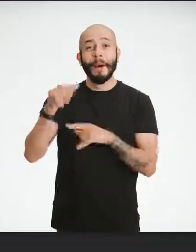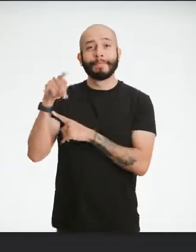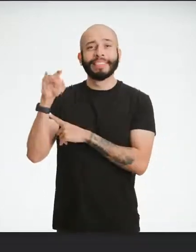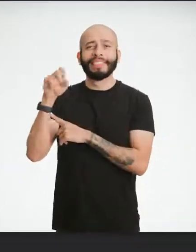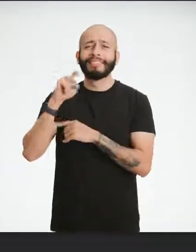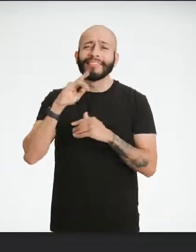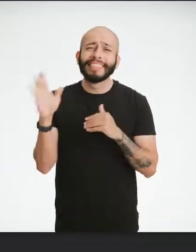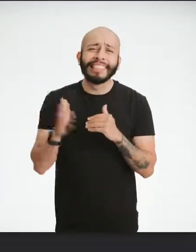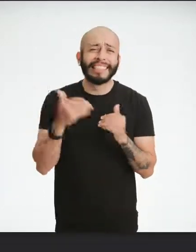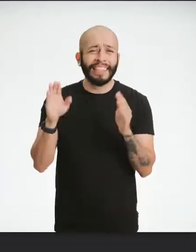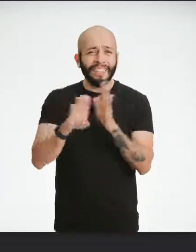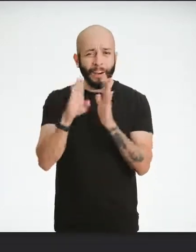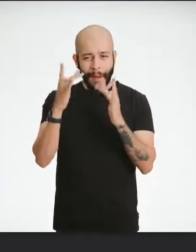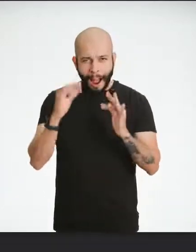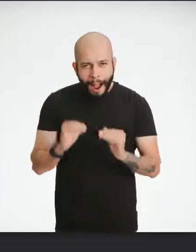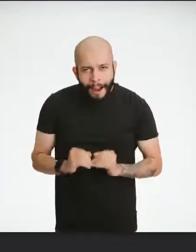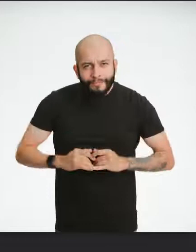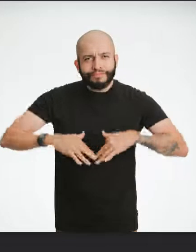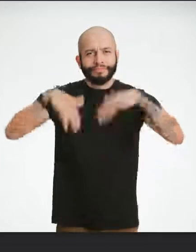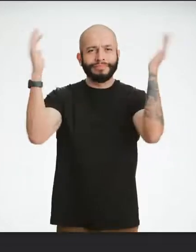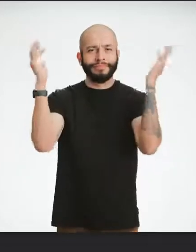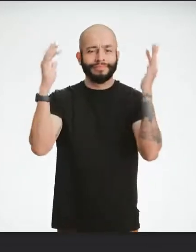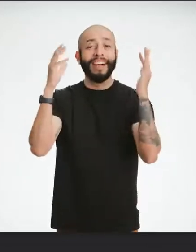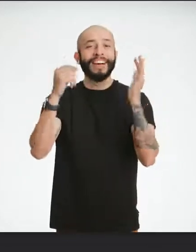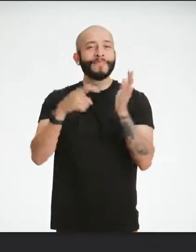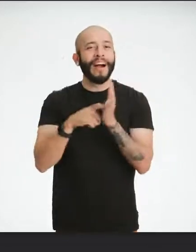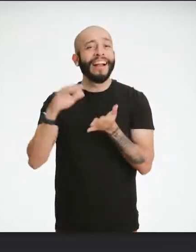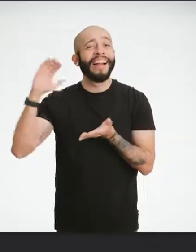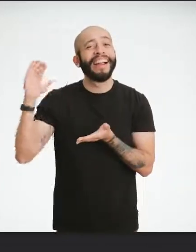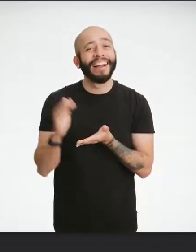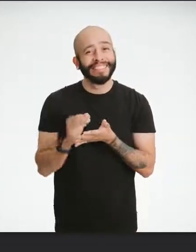ground up for Swift, and it requires much less code.